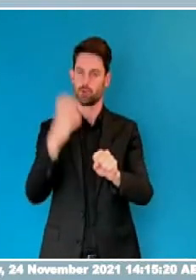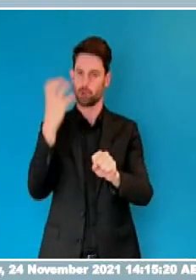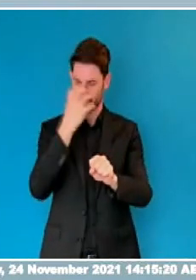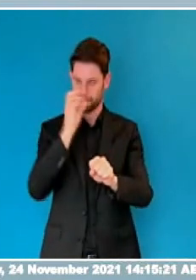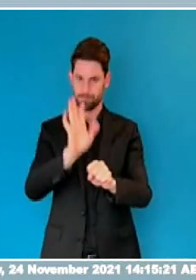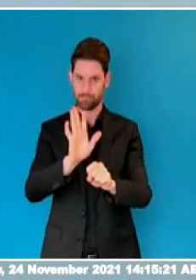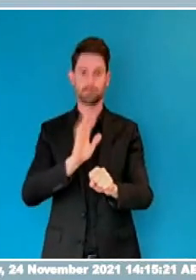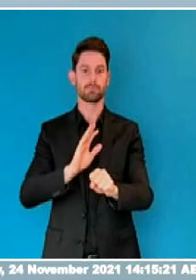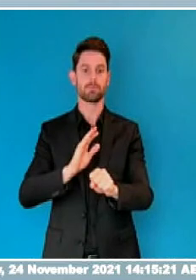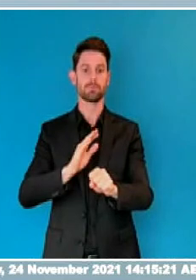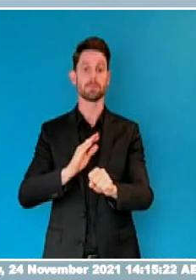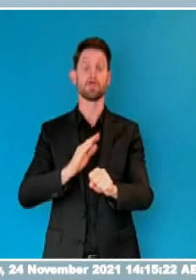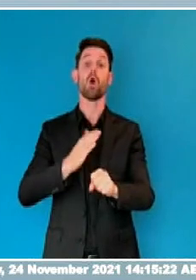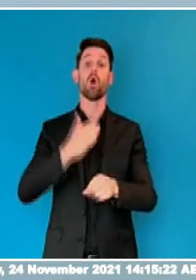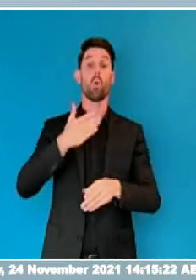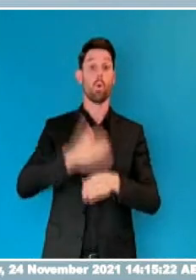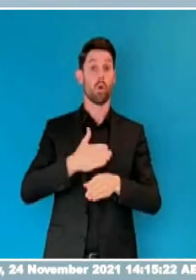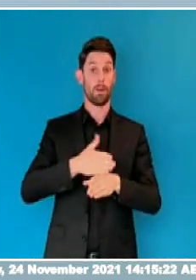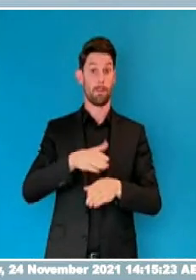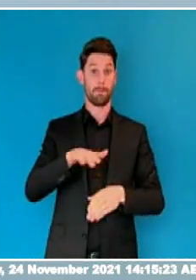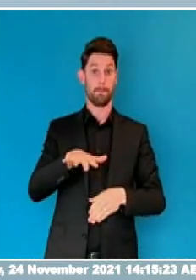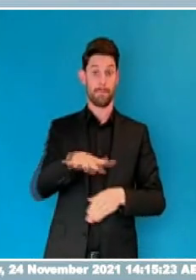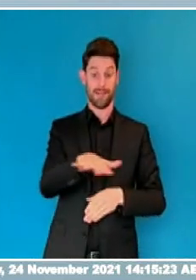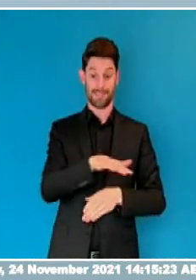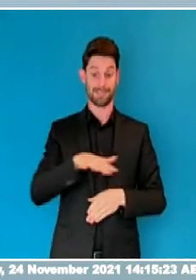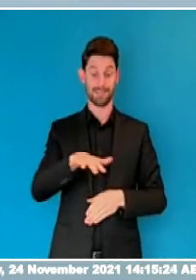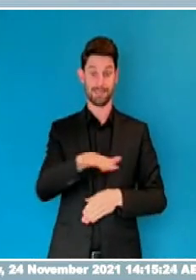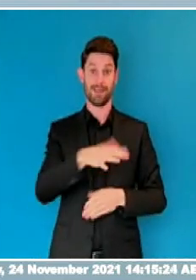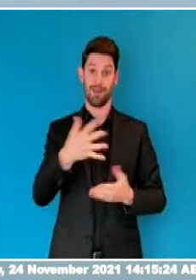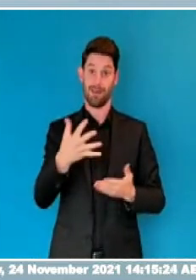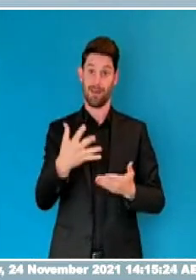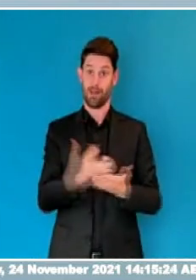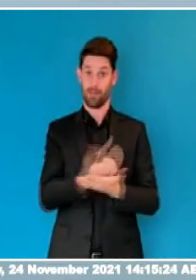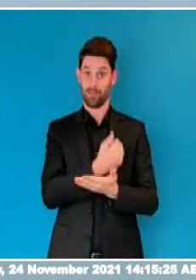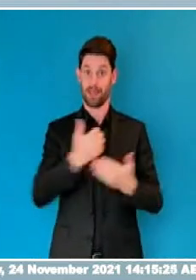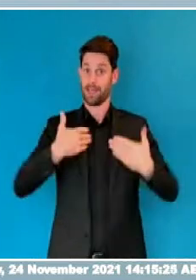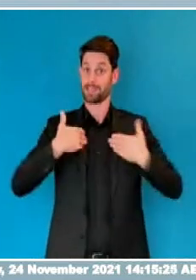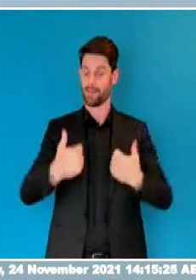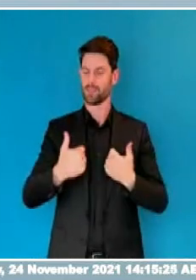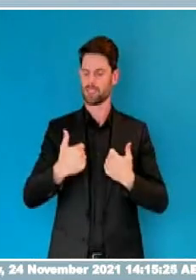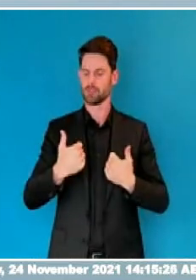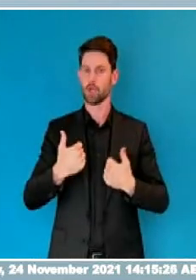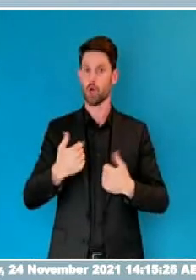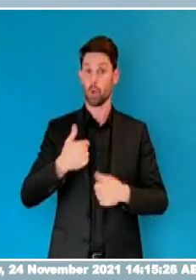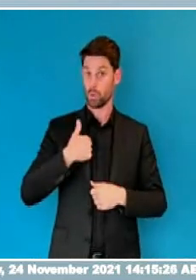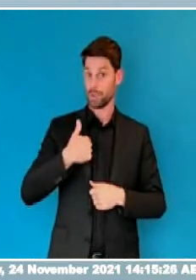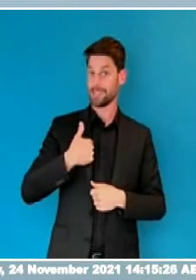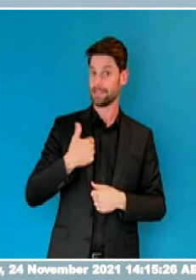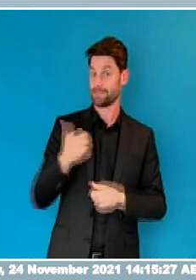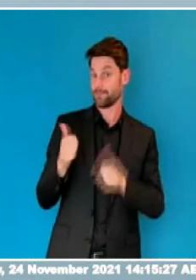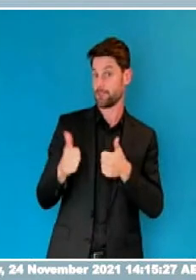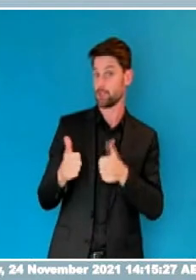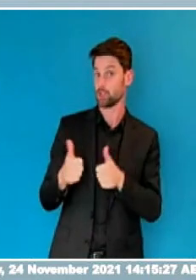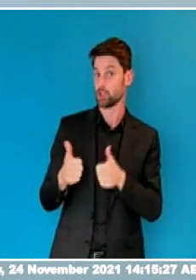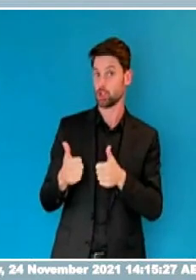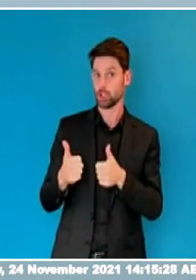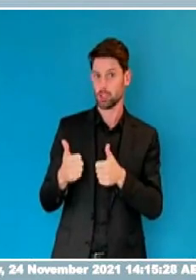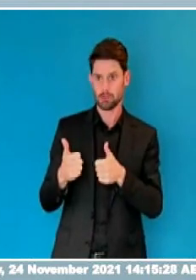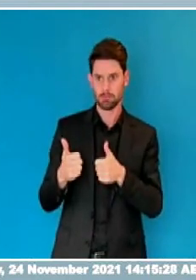With my workplace health and safety hat on, we did a trawl through our work health